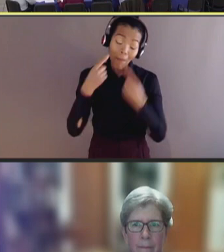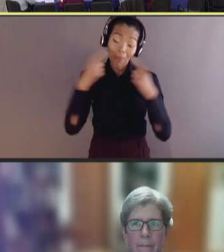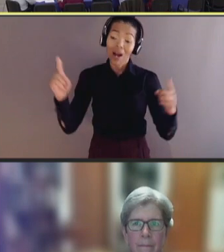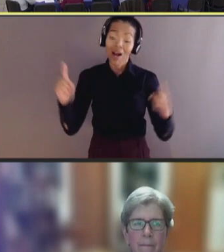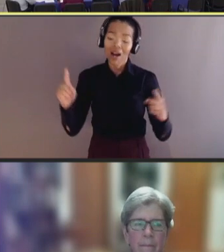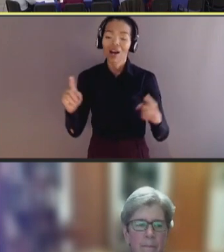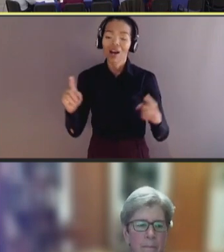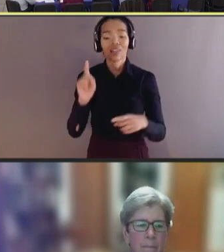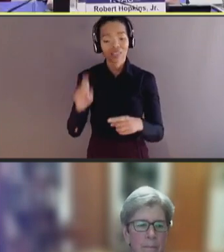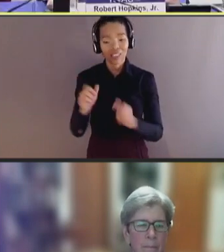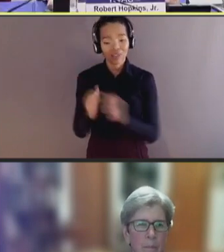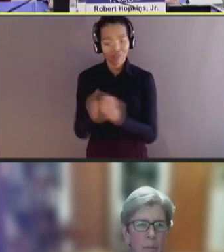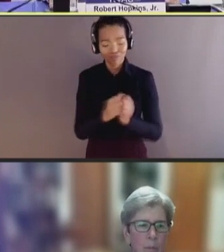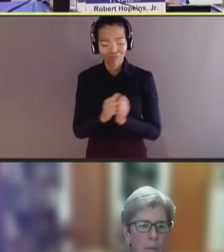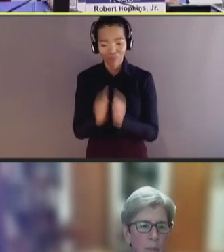Robert Hopkins: Our next presenter is Dr.